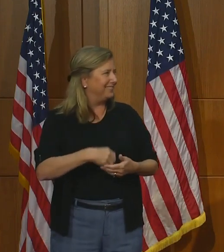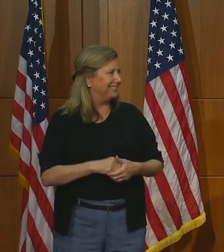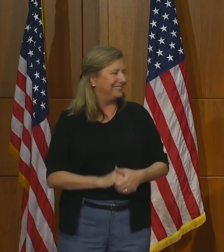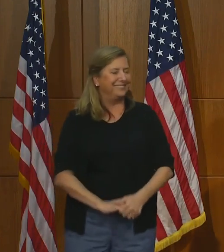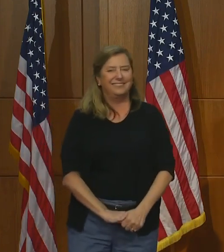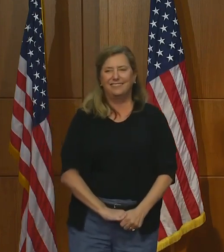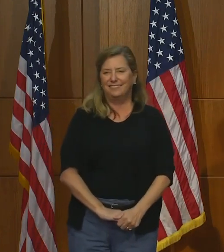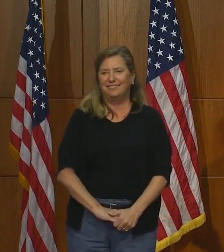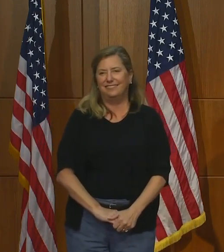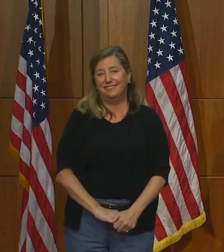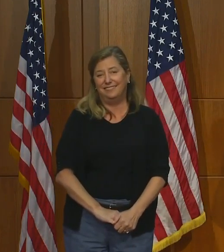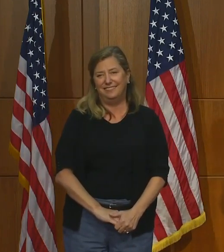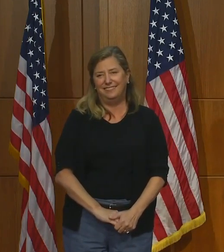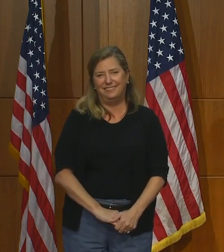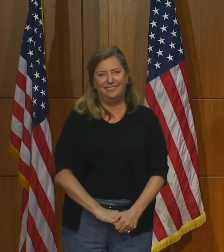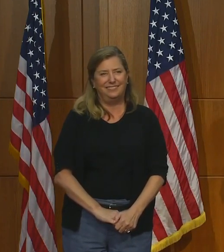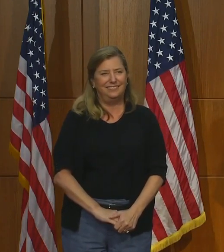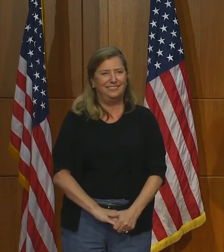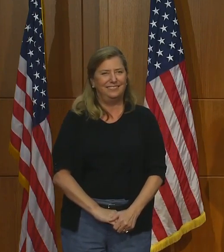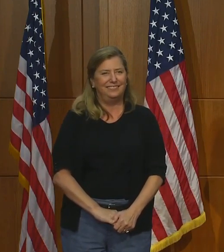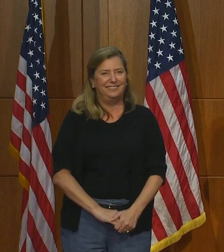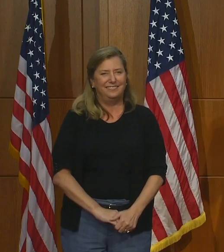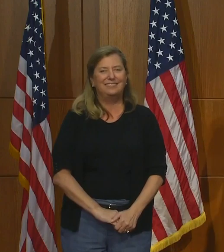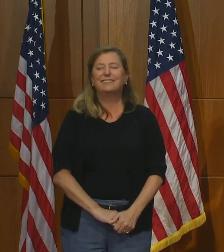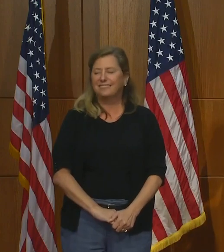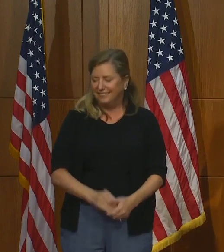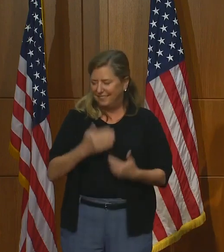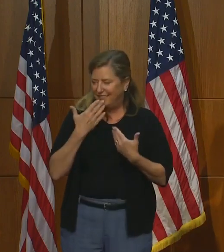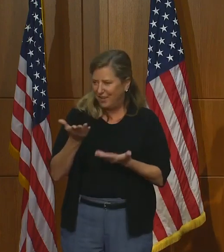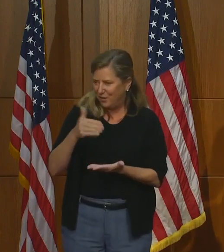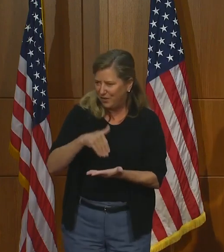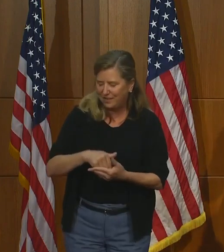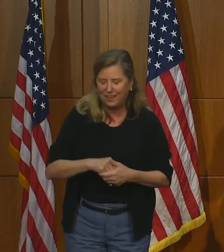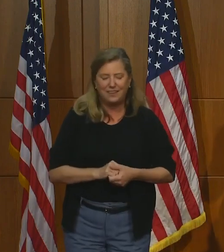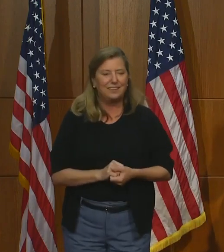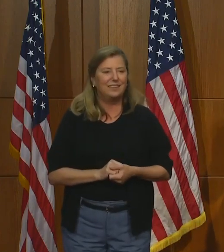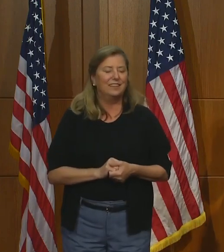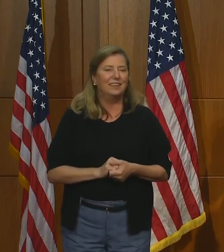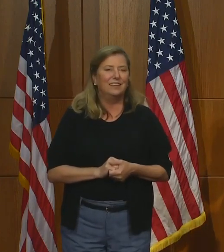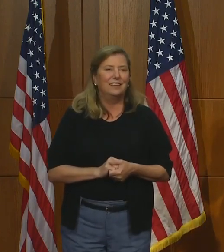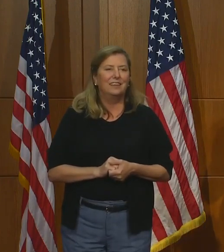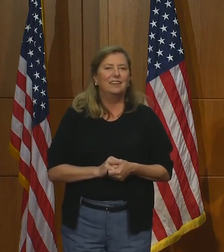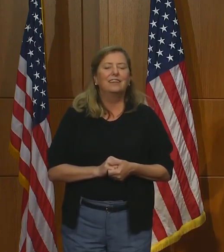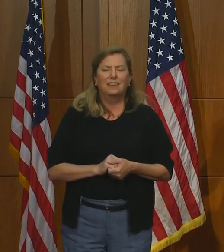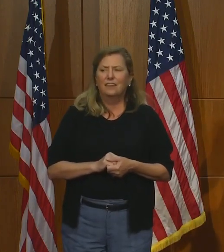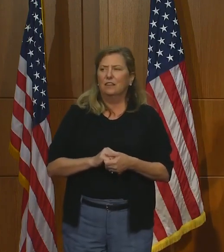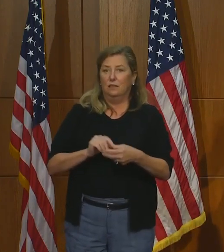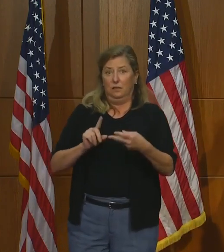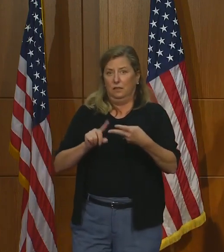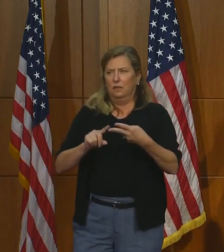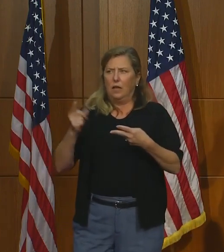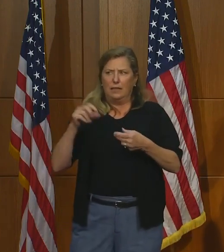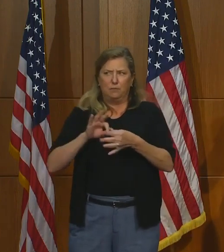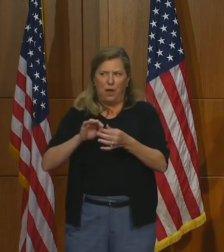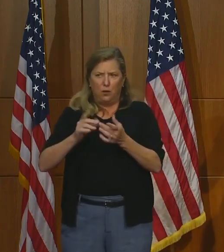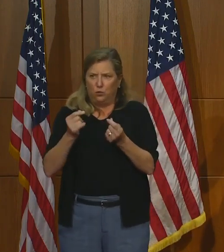ISSUE YOU ACTUALLY. BOTH IF YOU